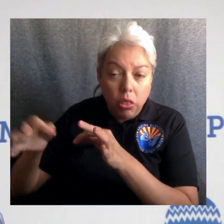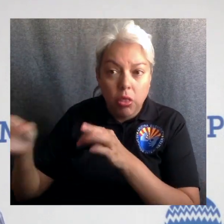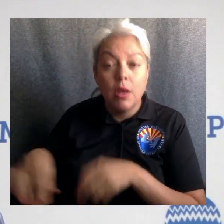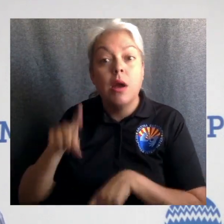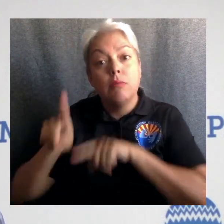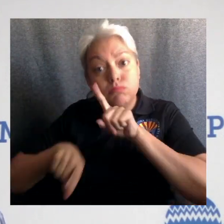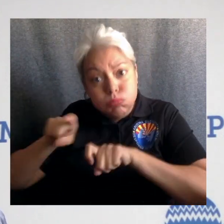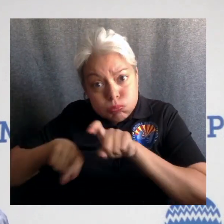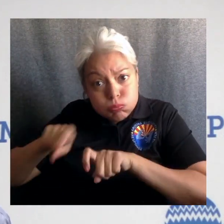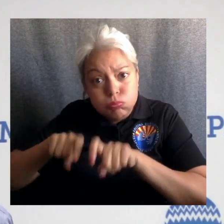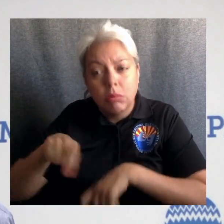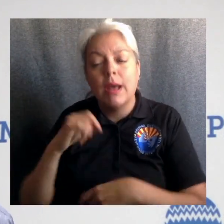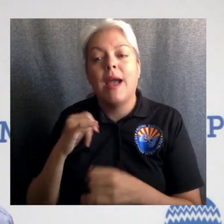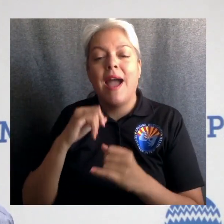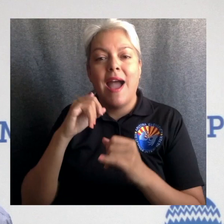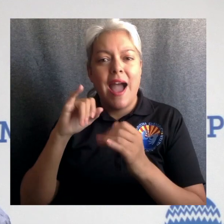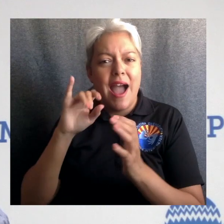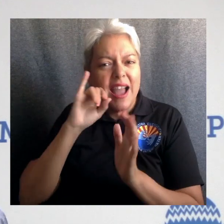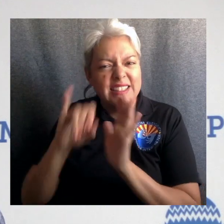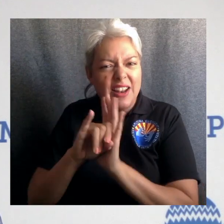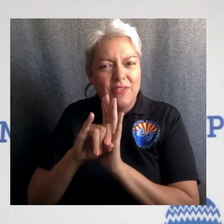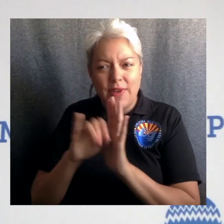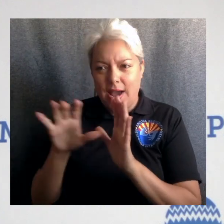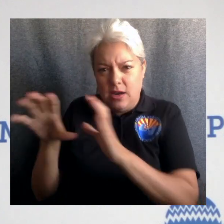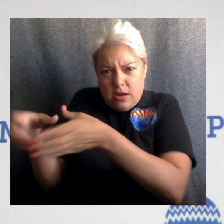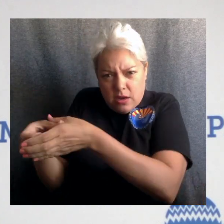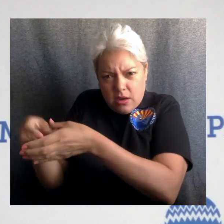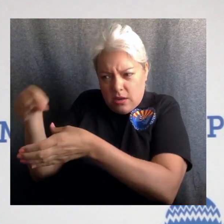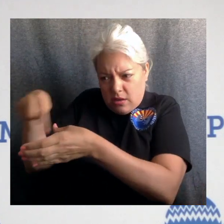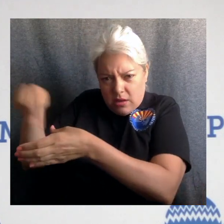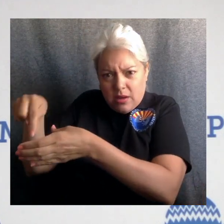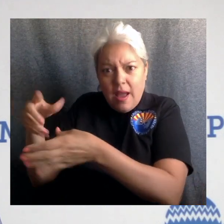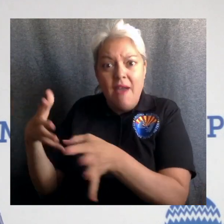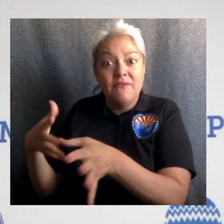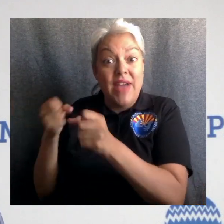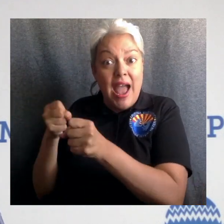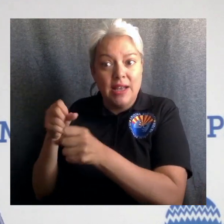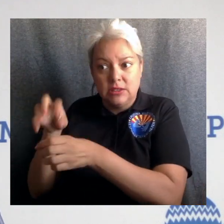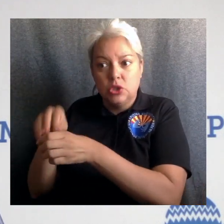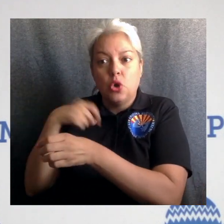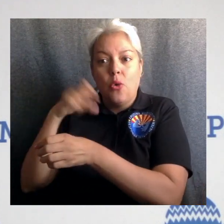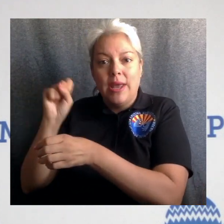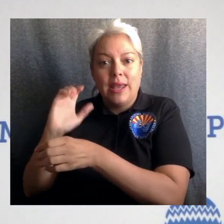We’ve got to identify clusters of cases quicker so that we can intervene more efficiently